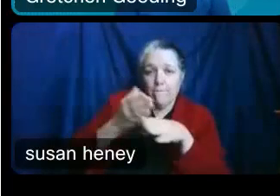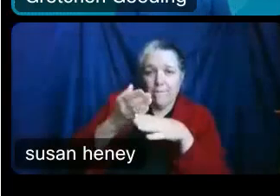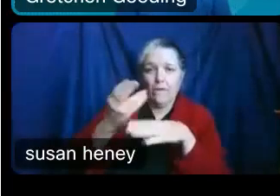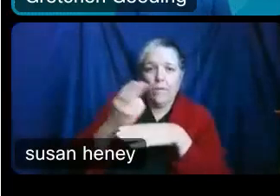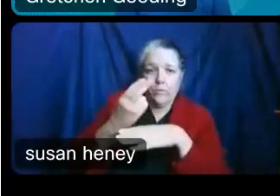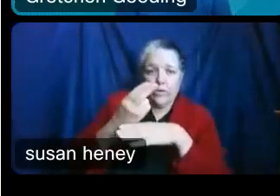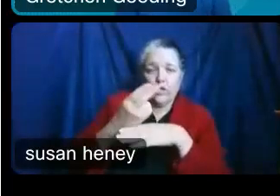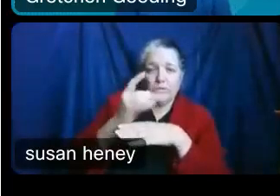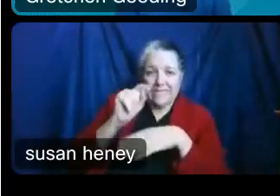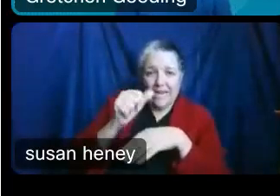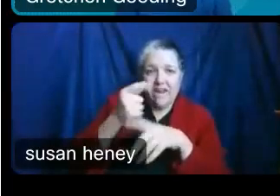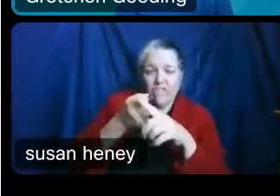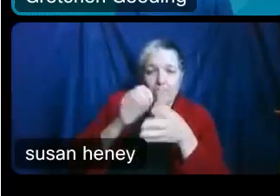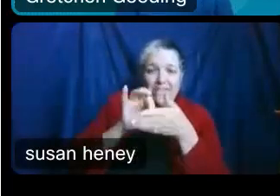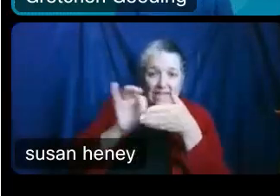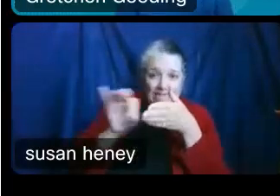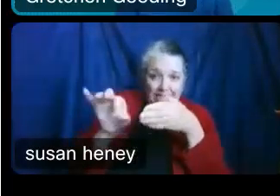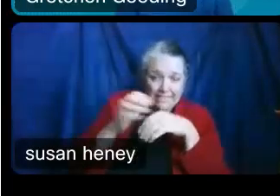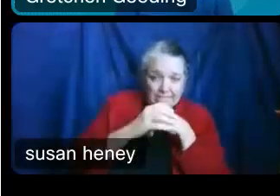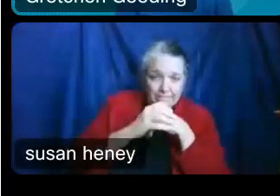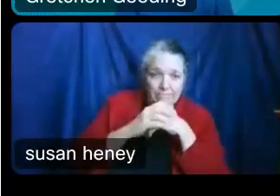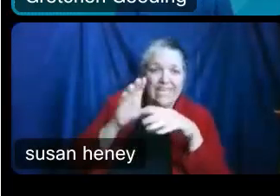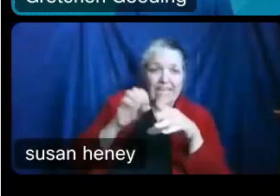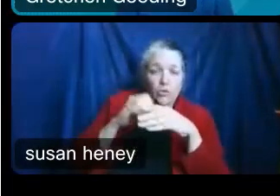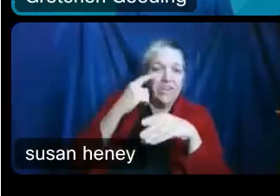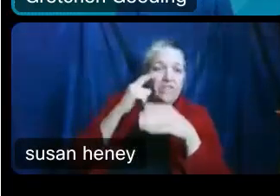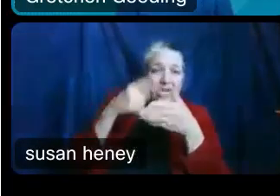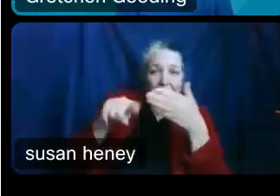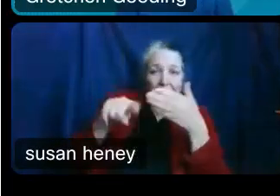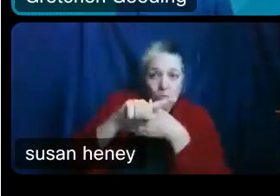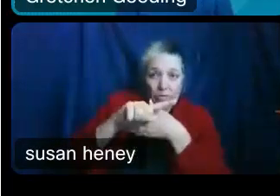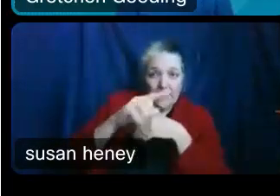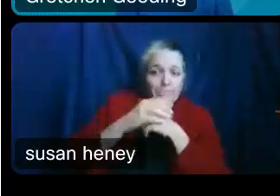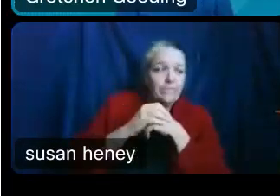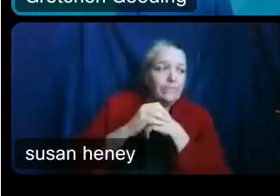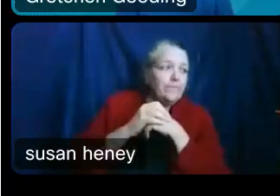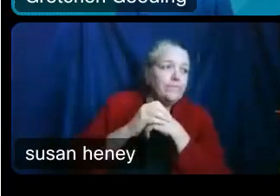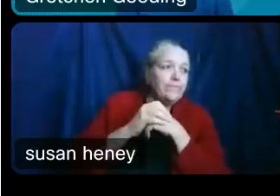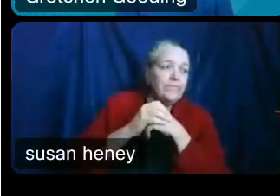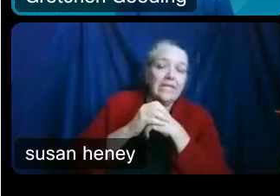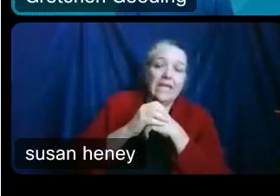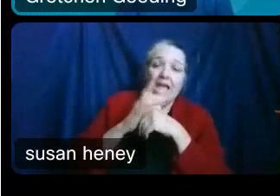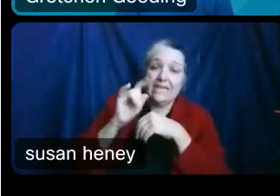Census Bureau, including the data for next week's release. And data.census.gov will contain